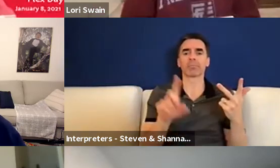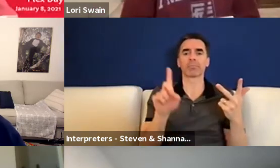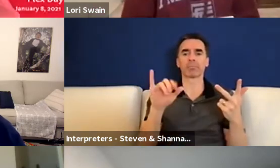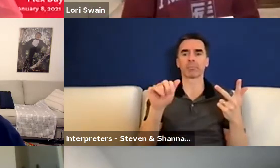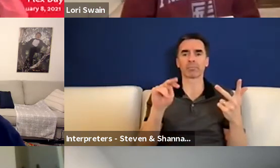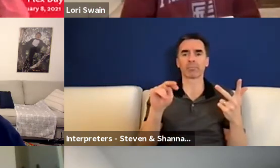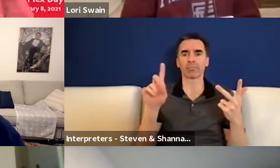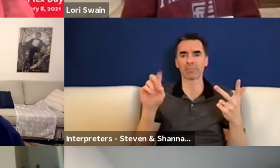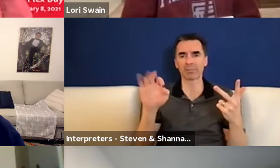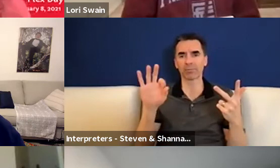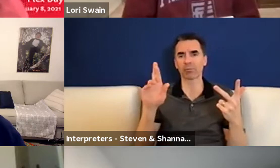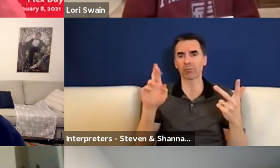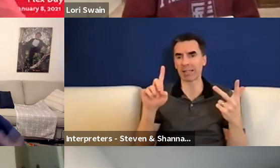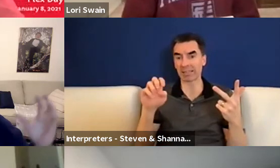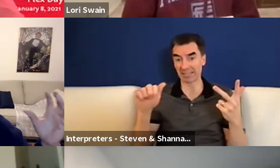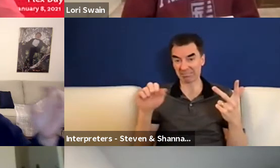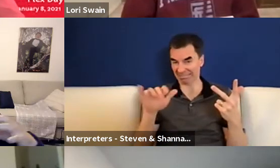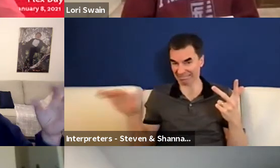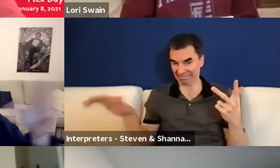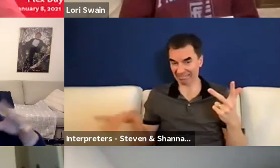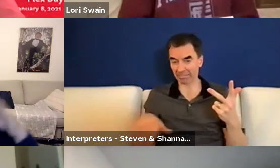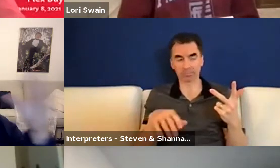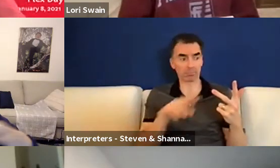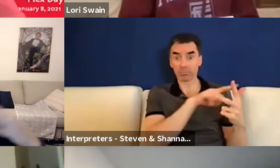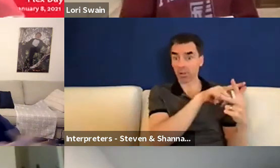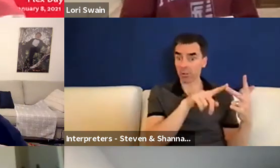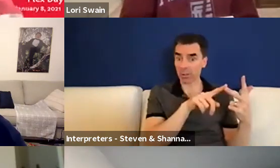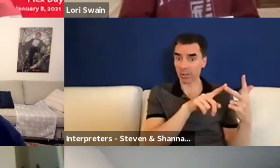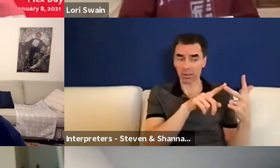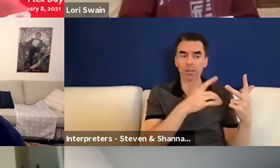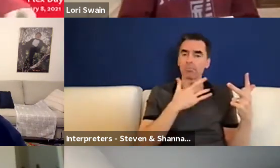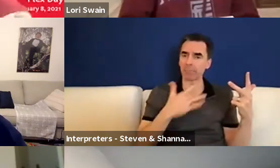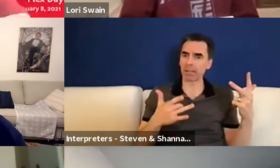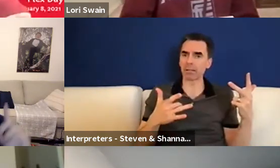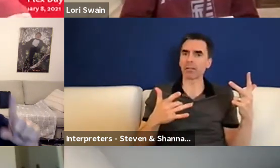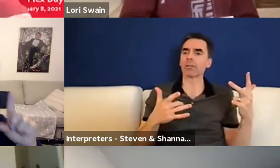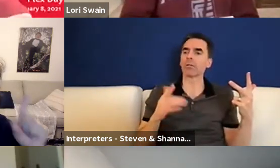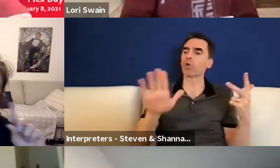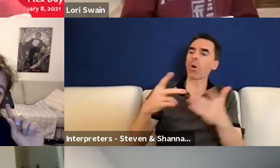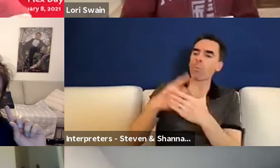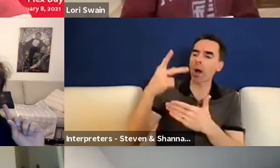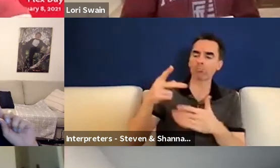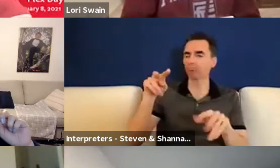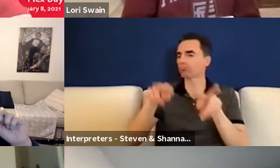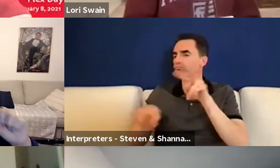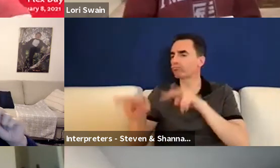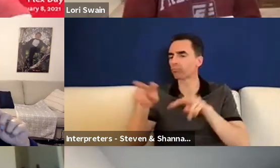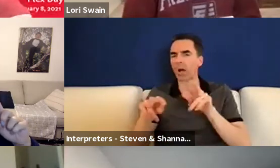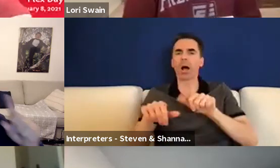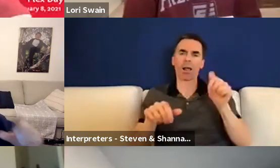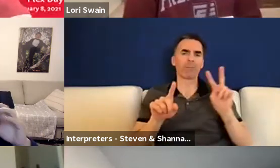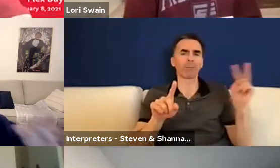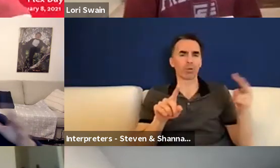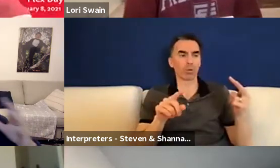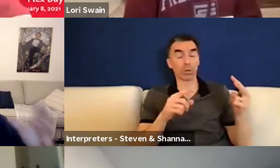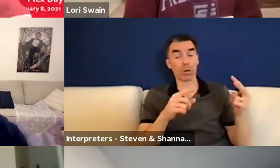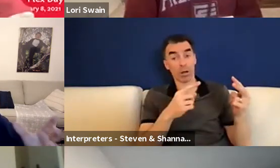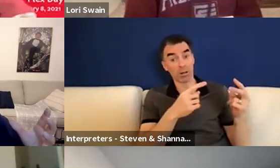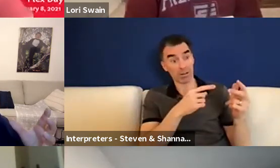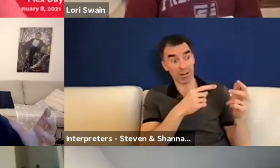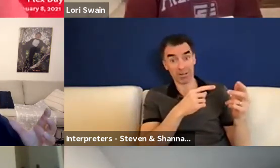us, because they also look at your programs from a different perspective, they're not always right. And sometimes you have to be